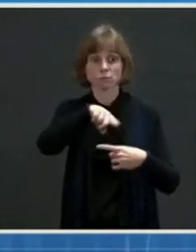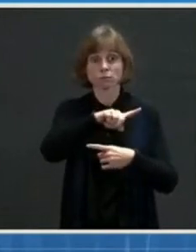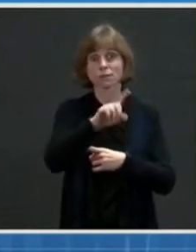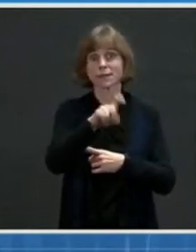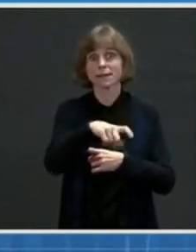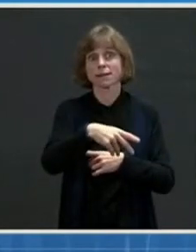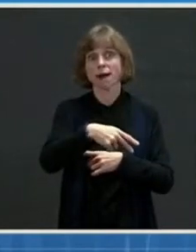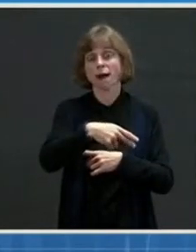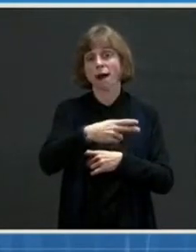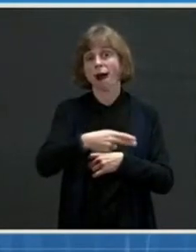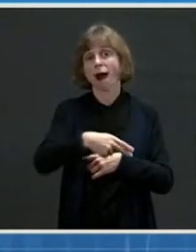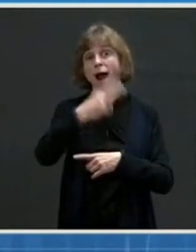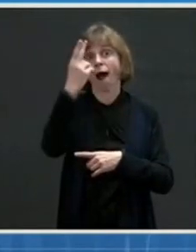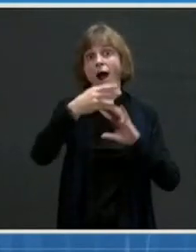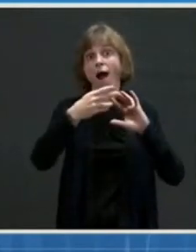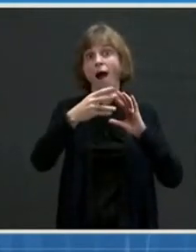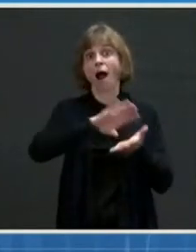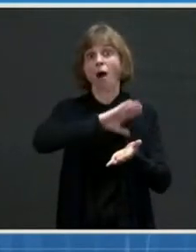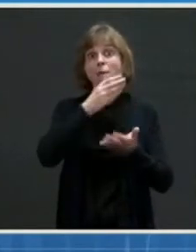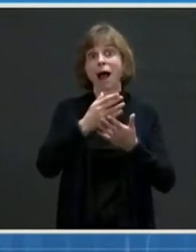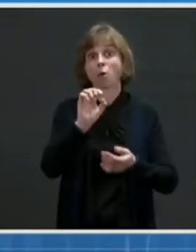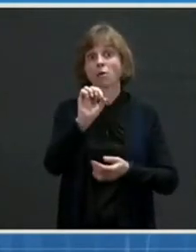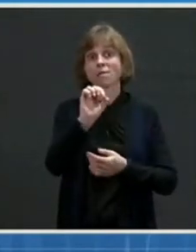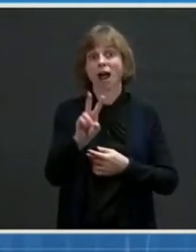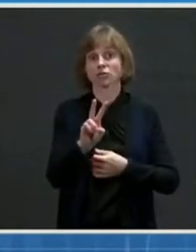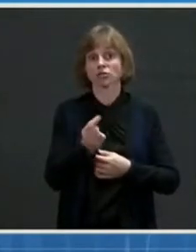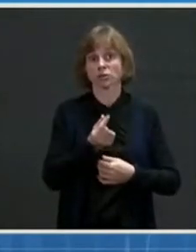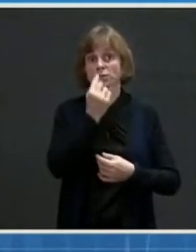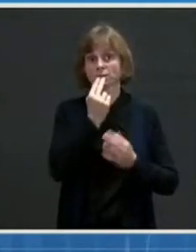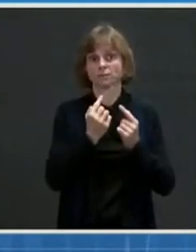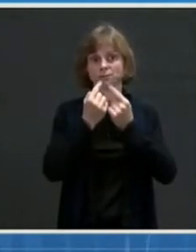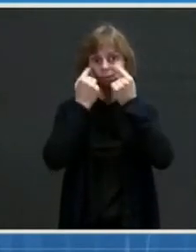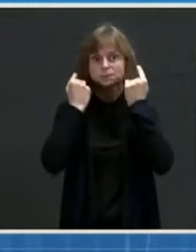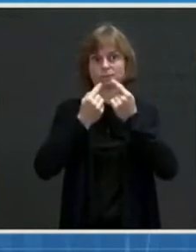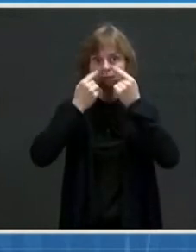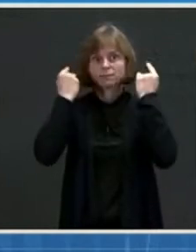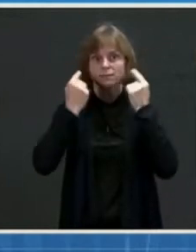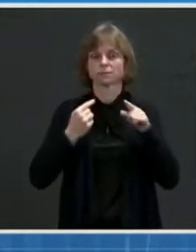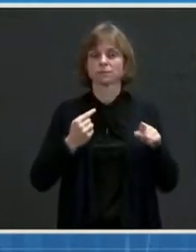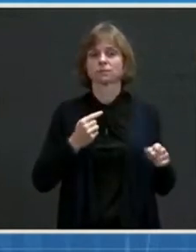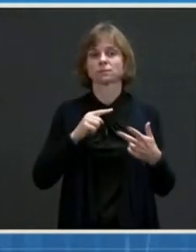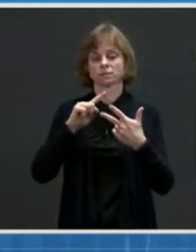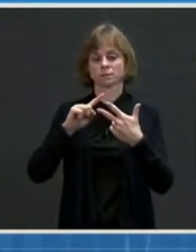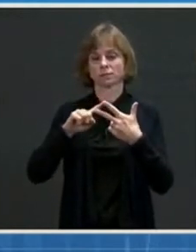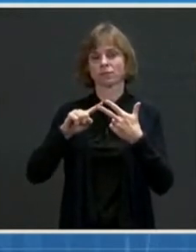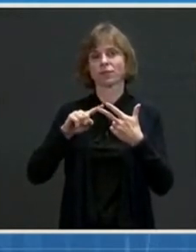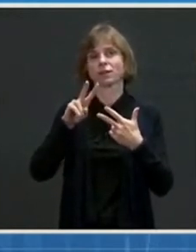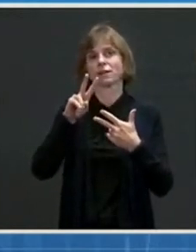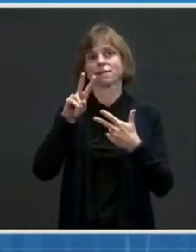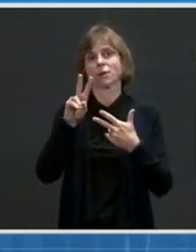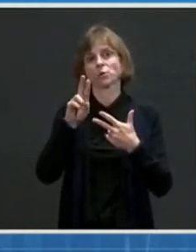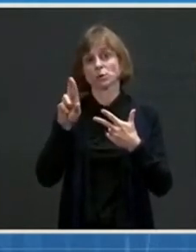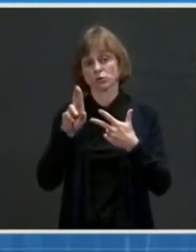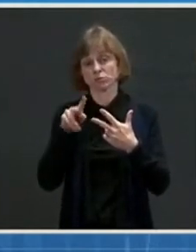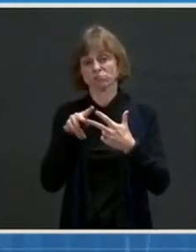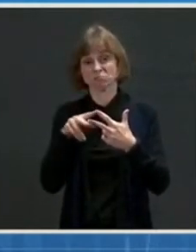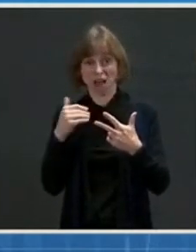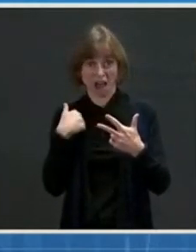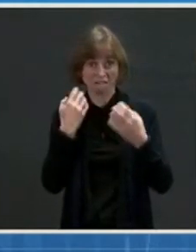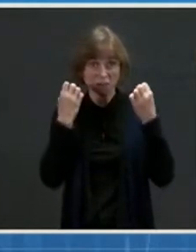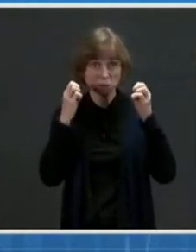THE HOSPITAL ON RESPIRATORS AND